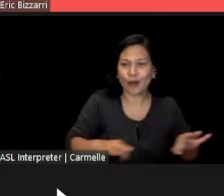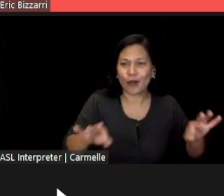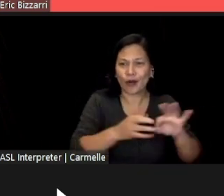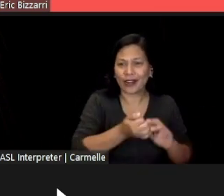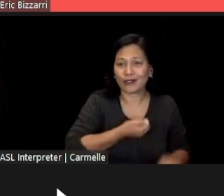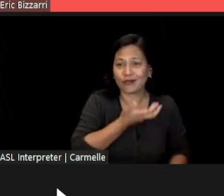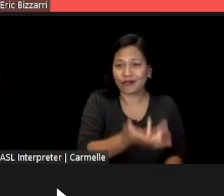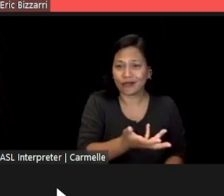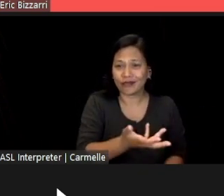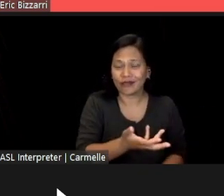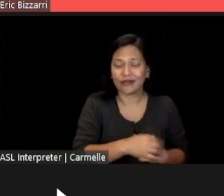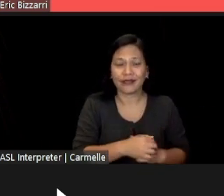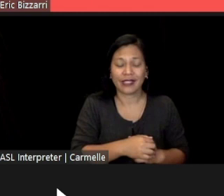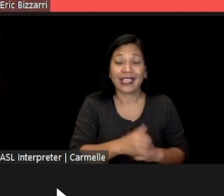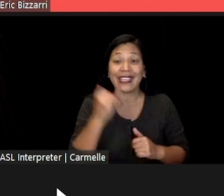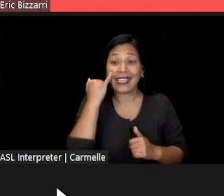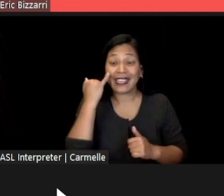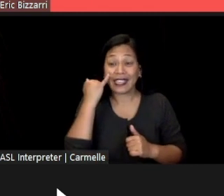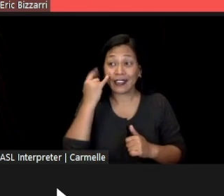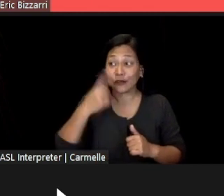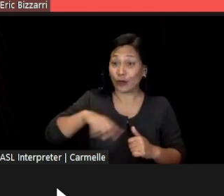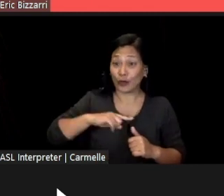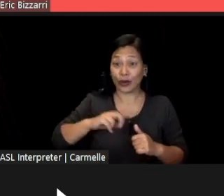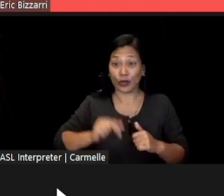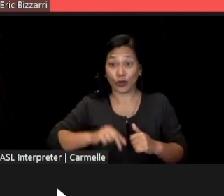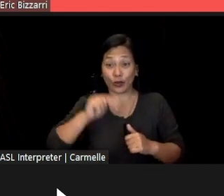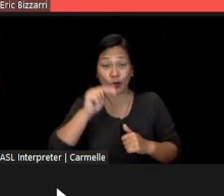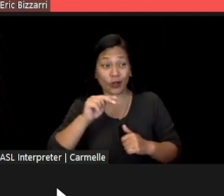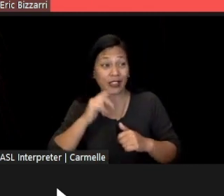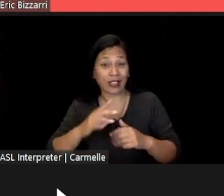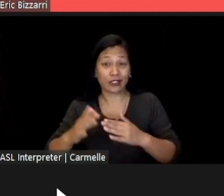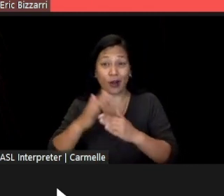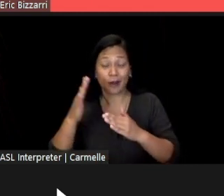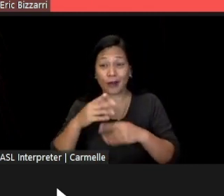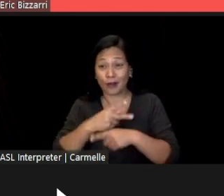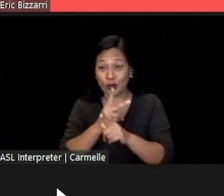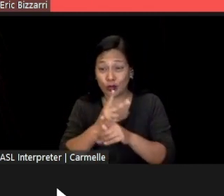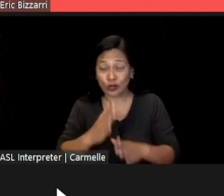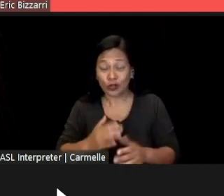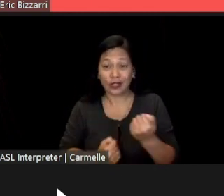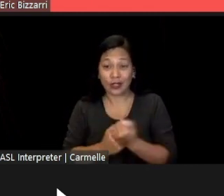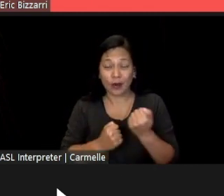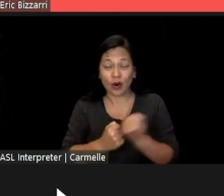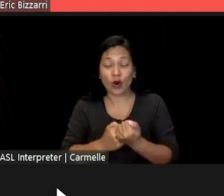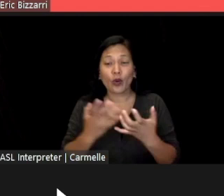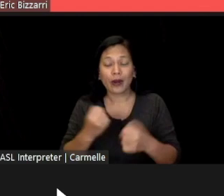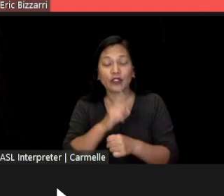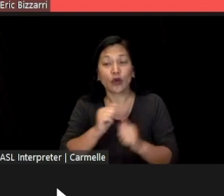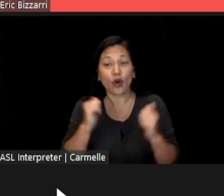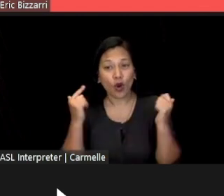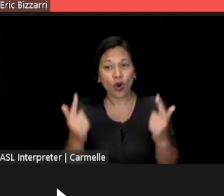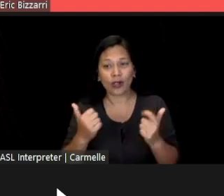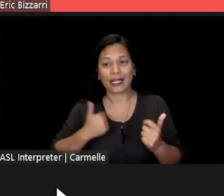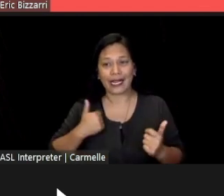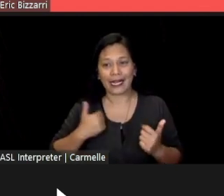And that if we're north of the biggest media producer in the world, we need to ensure that Canadians have all Canadians, have an